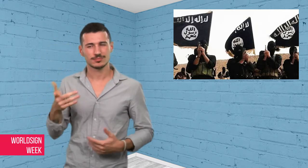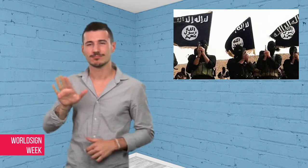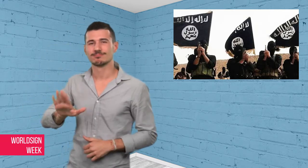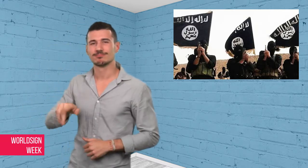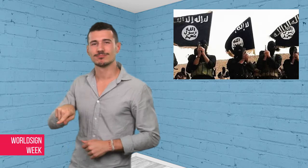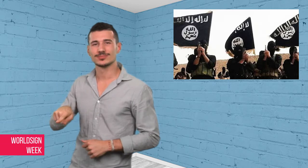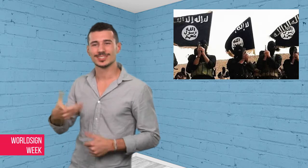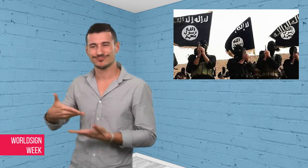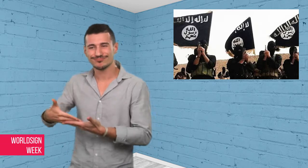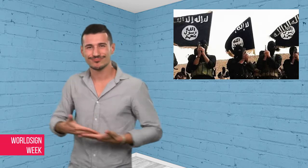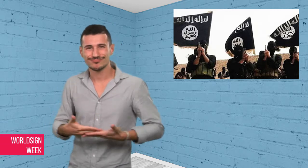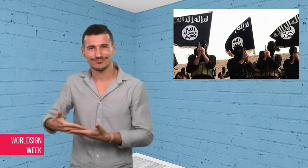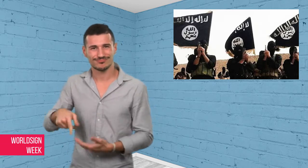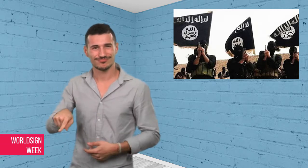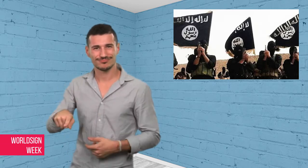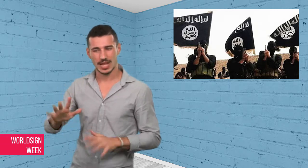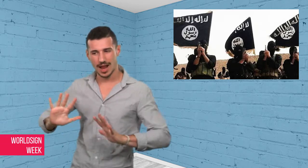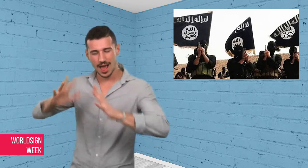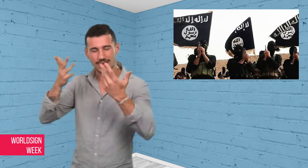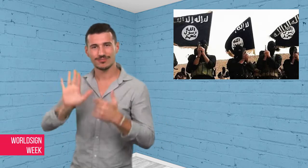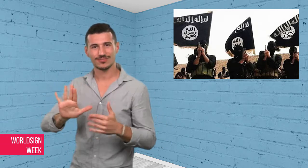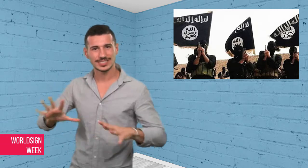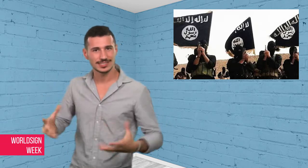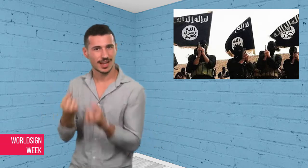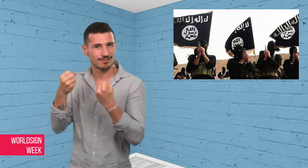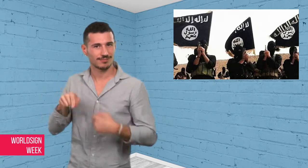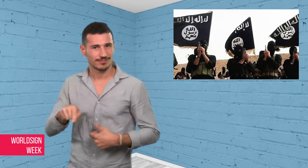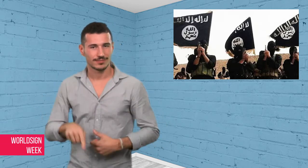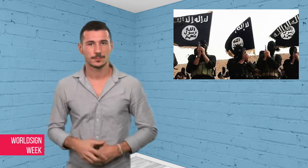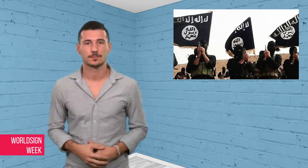had to hide the boy’s deafness.